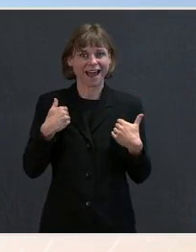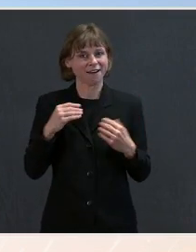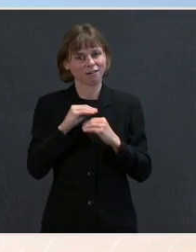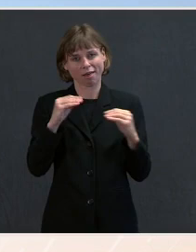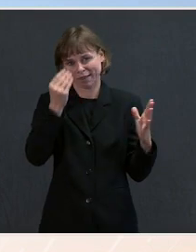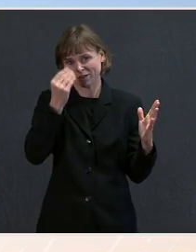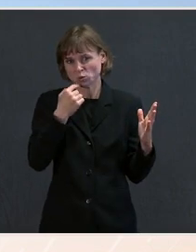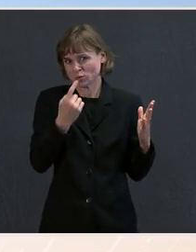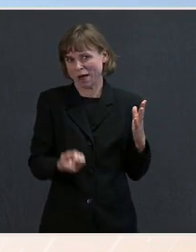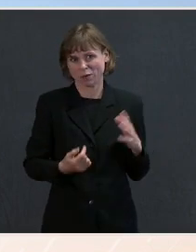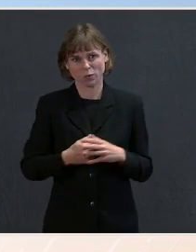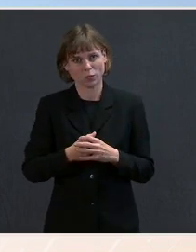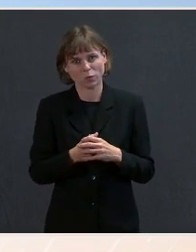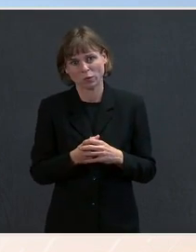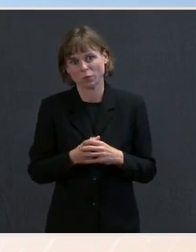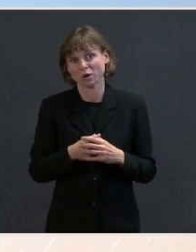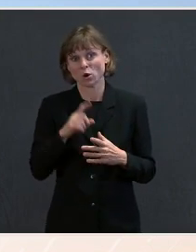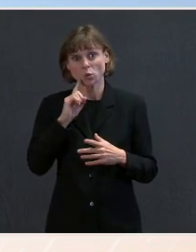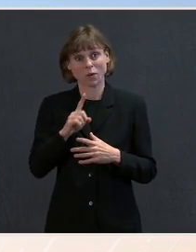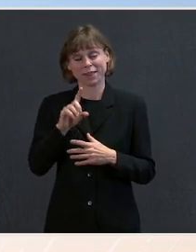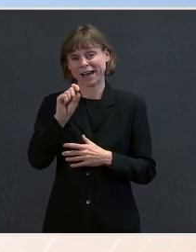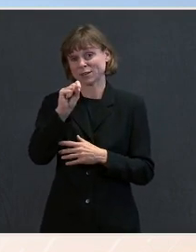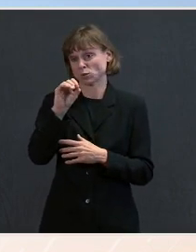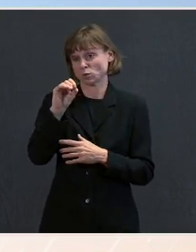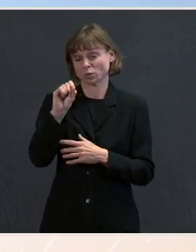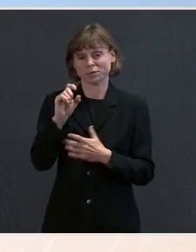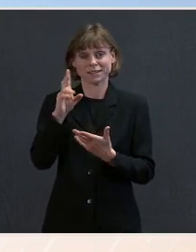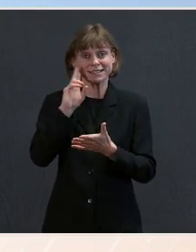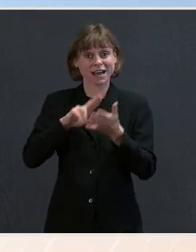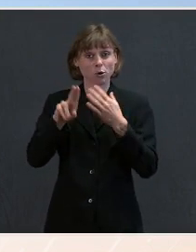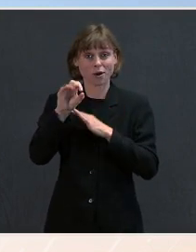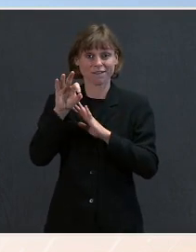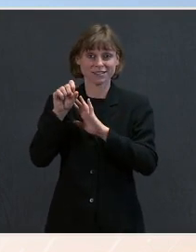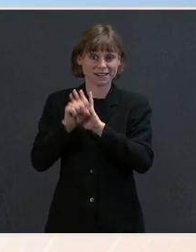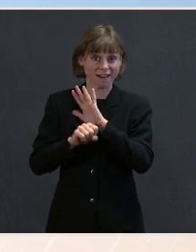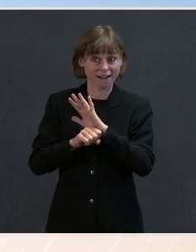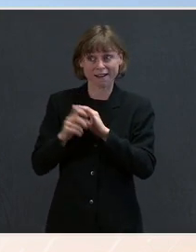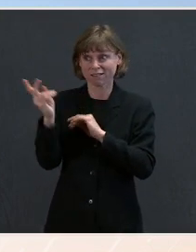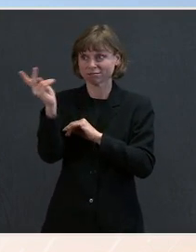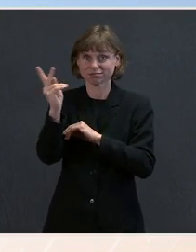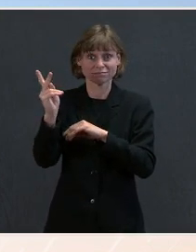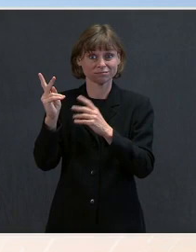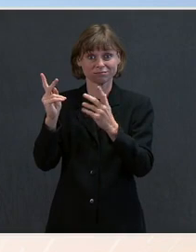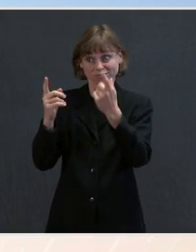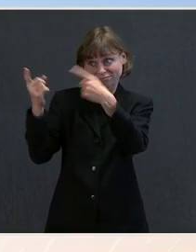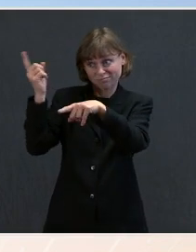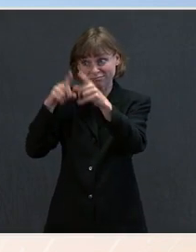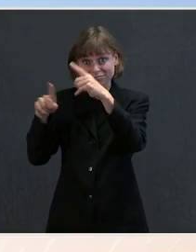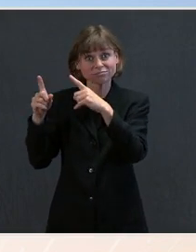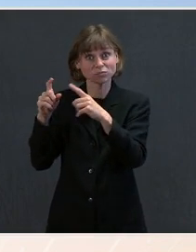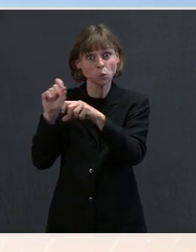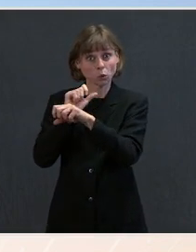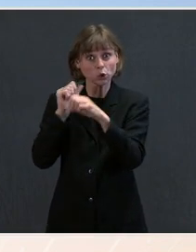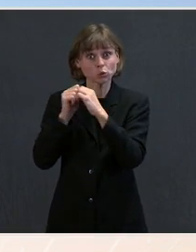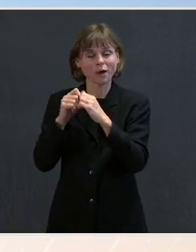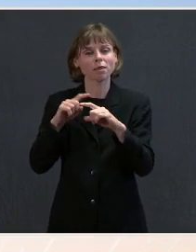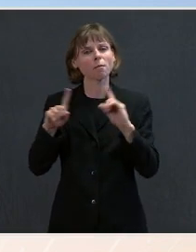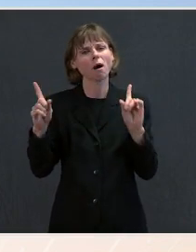and in coordination with the Secretary of State. So I don't have a timeline for you. I just wanted to convey that historically the timeline has been around the spring.